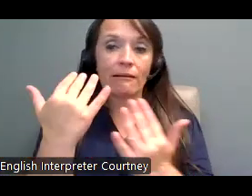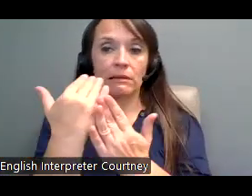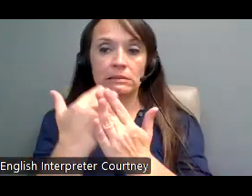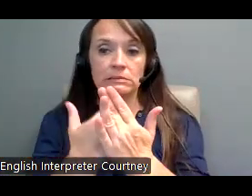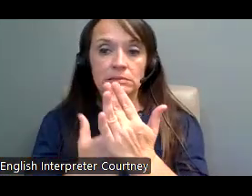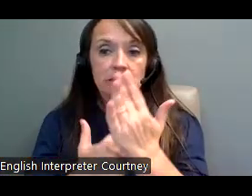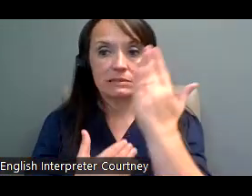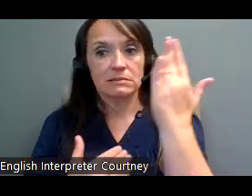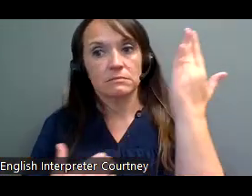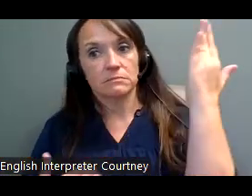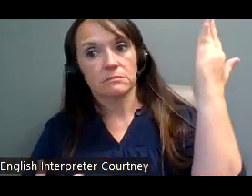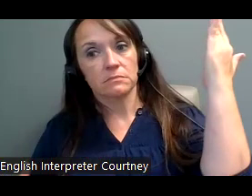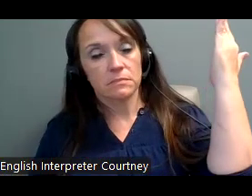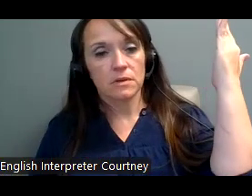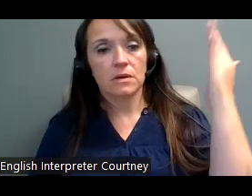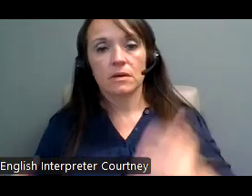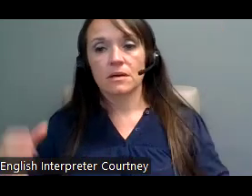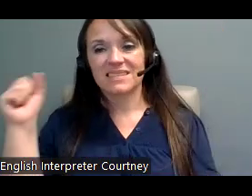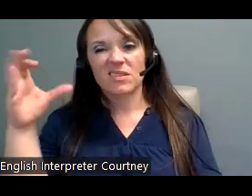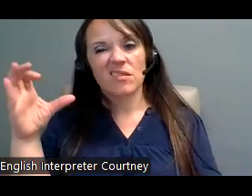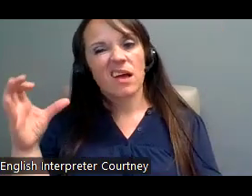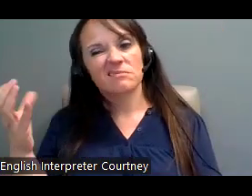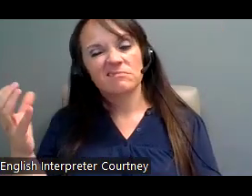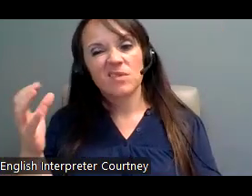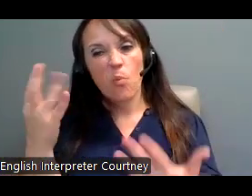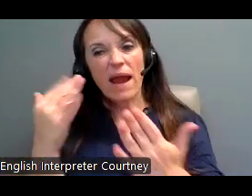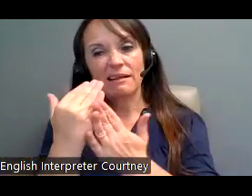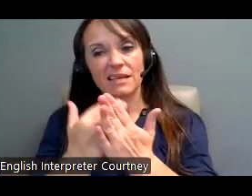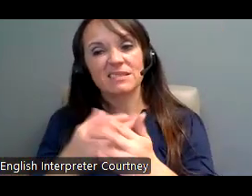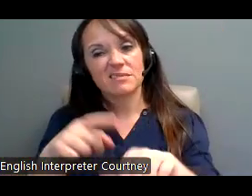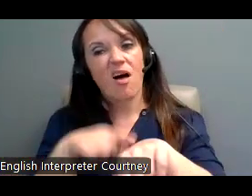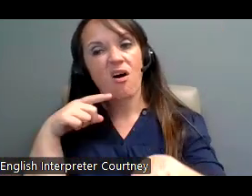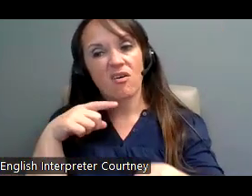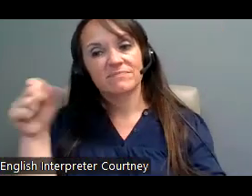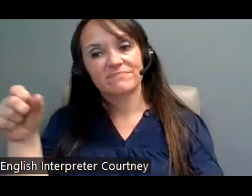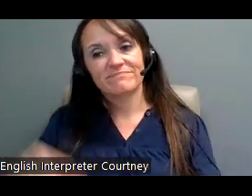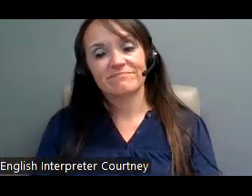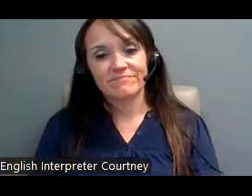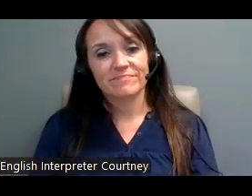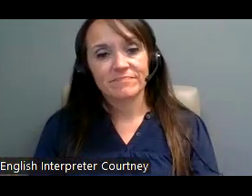all of the waiting list in South Carolina are very extensive. The waiting list cannot